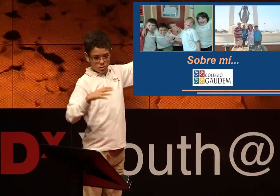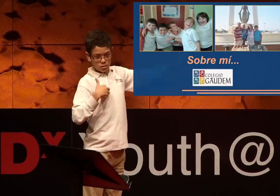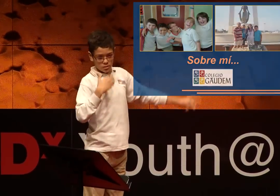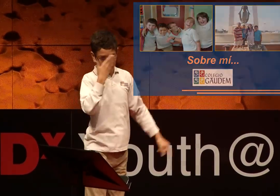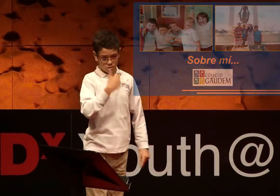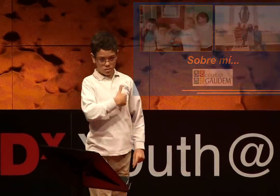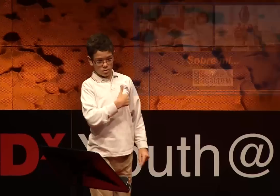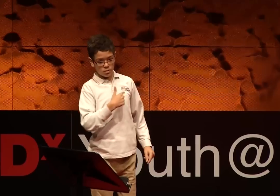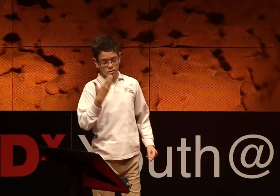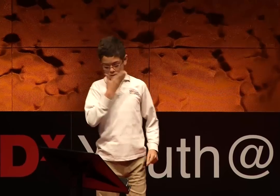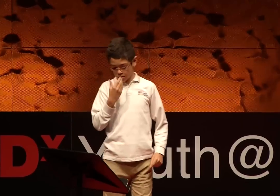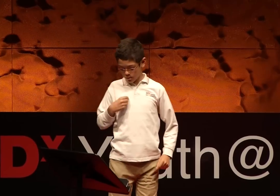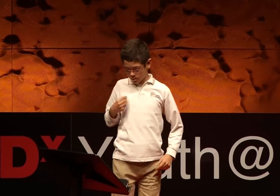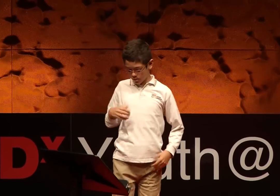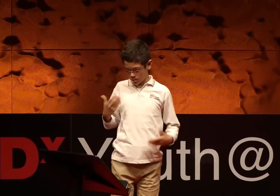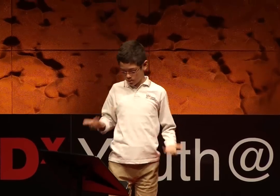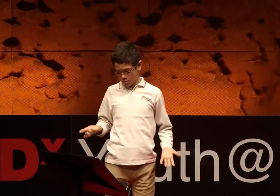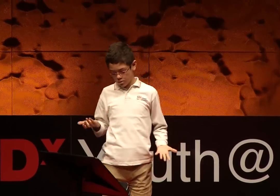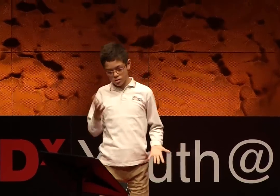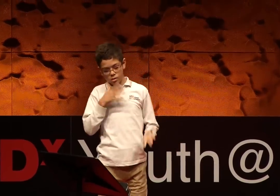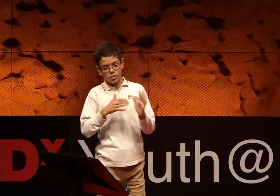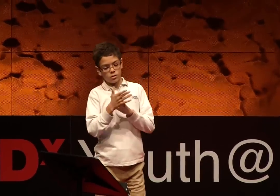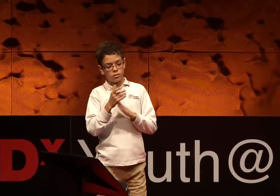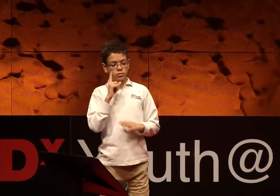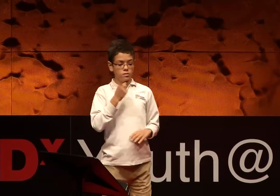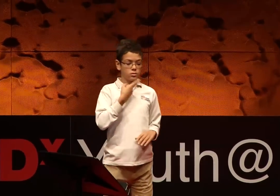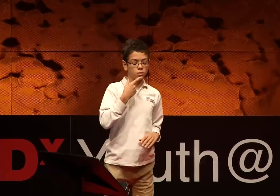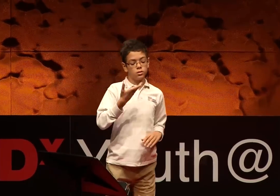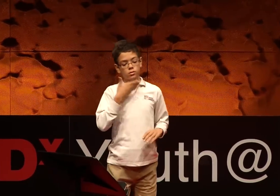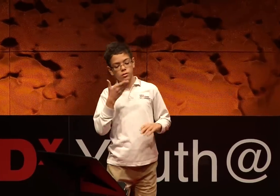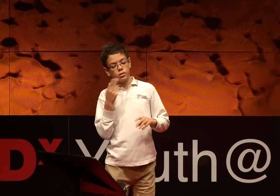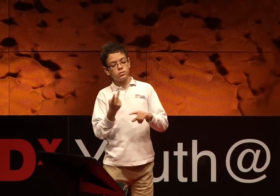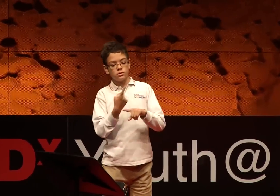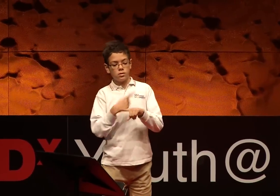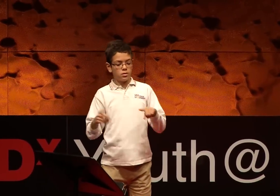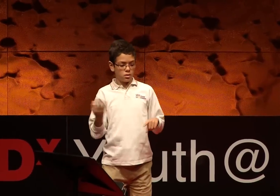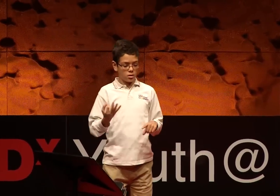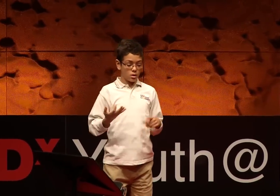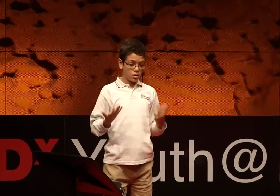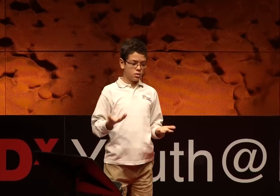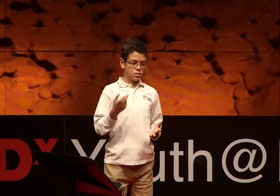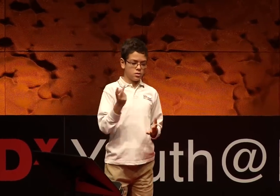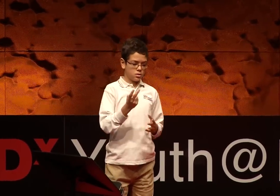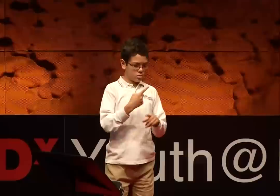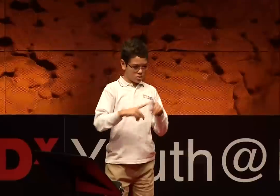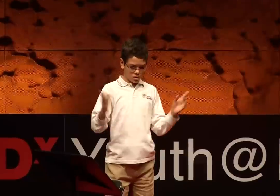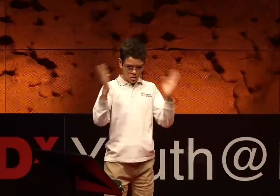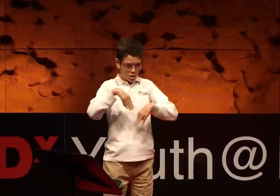And this is the school I attend, Gaudem. You can see their logo on my shirt. You might ask, what is the difference